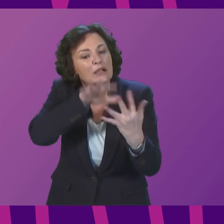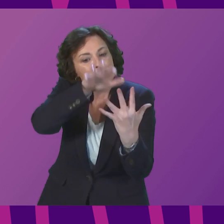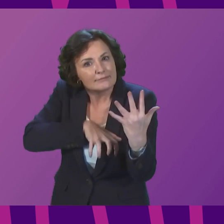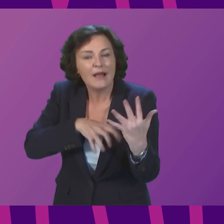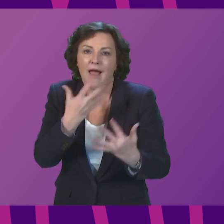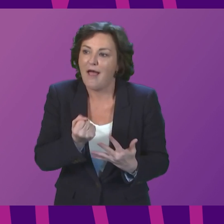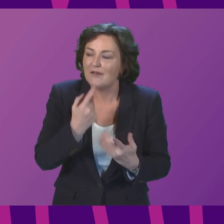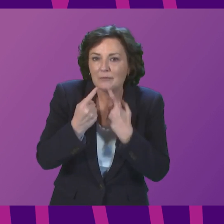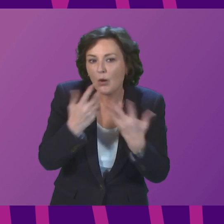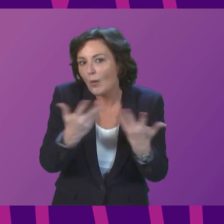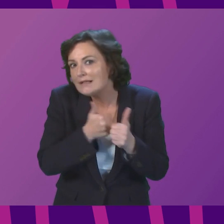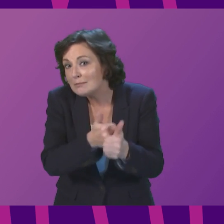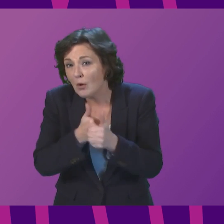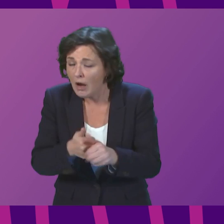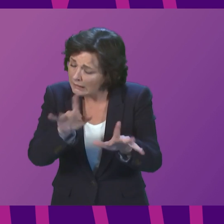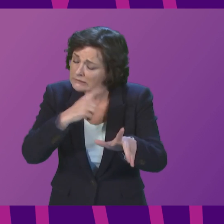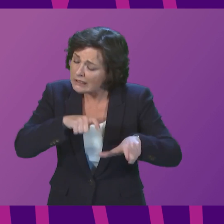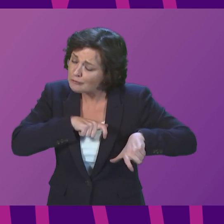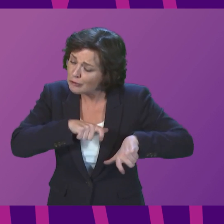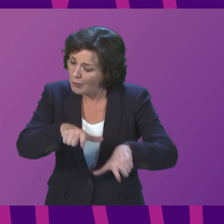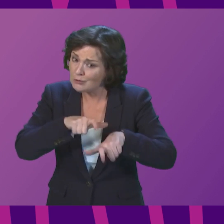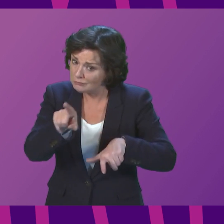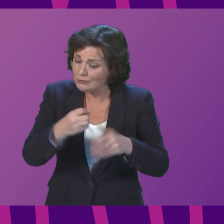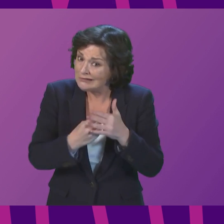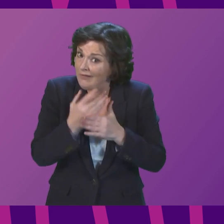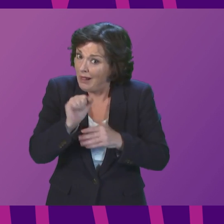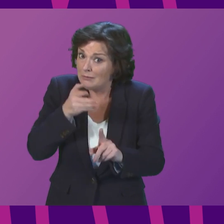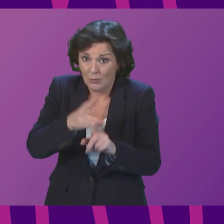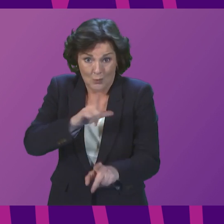We will need to continue to develop that approach for a long time, given the nature of long